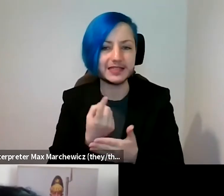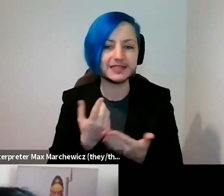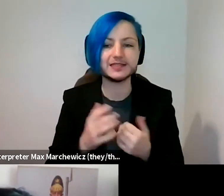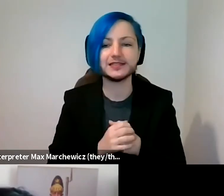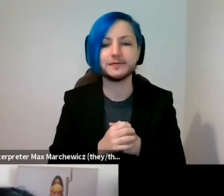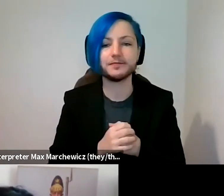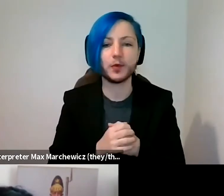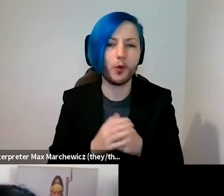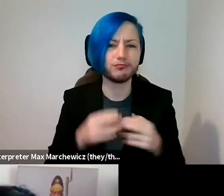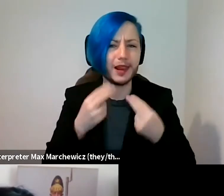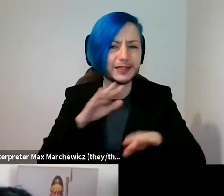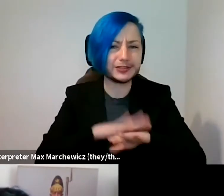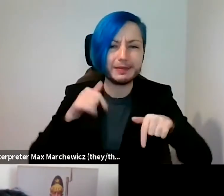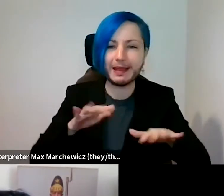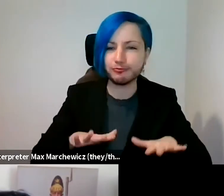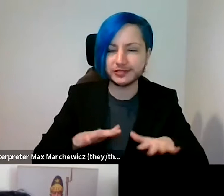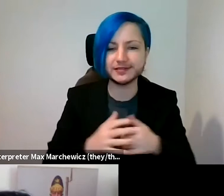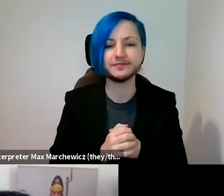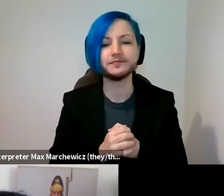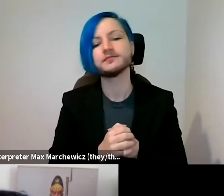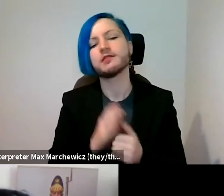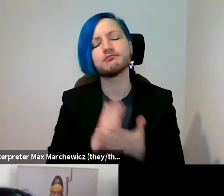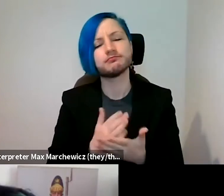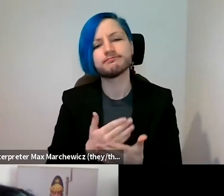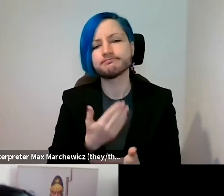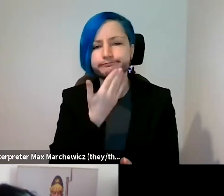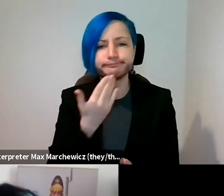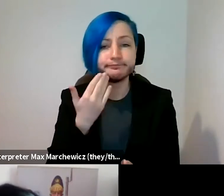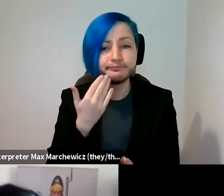in case you're in Britain, so I'm absolutely so happy that you've all been able to make it here.